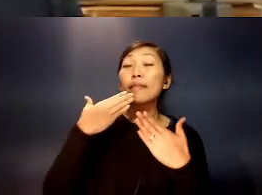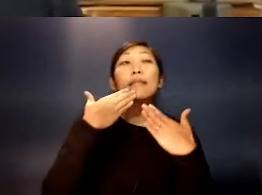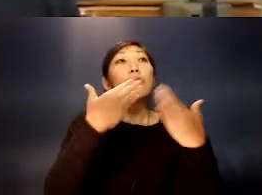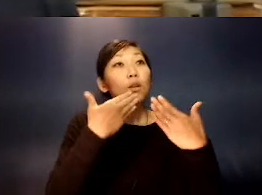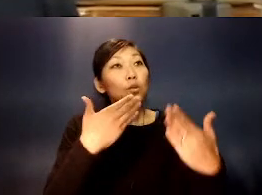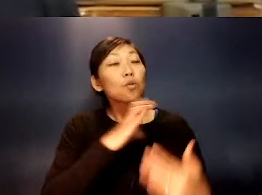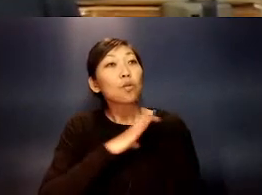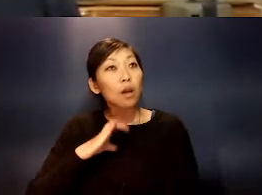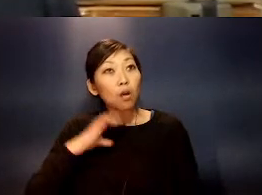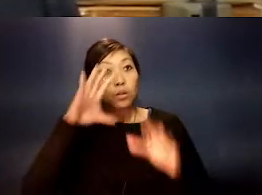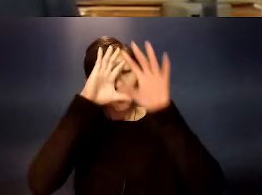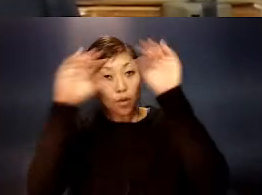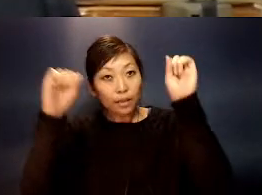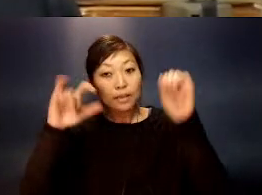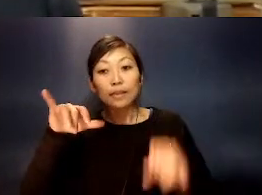THIS HAS AN INVALUABLE CAPACITY OF OUR CITY TO REACH